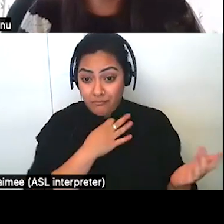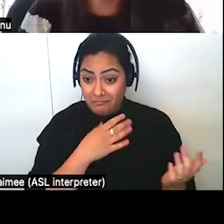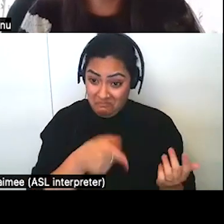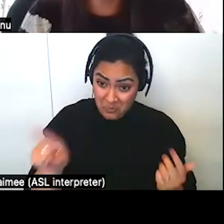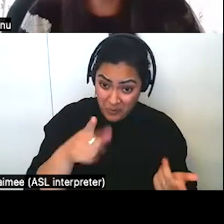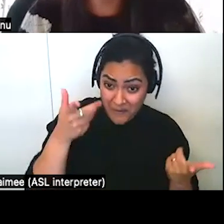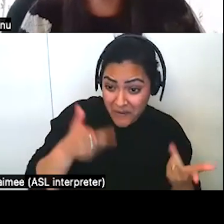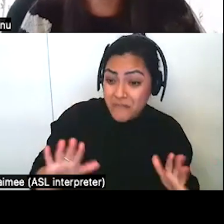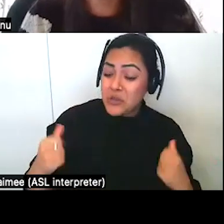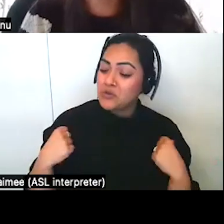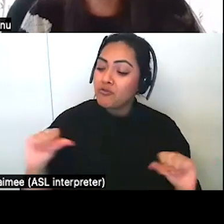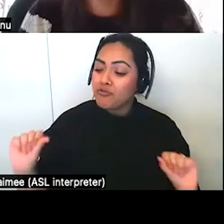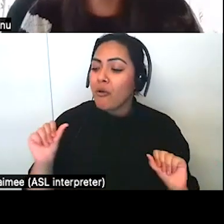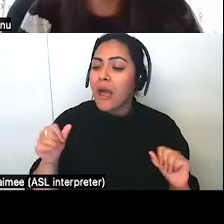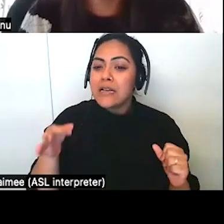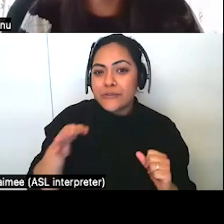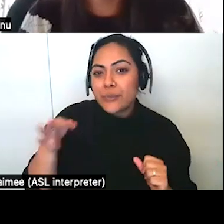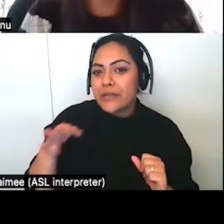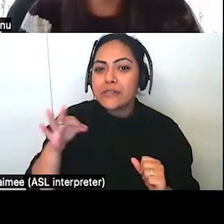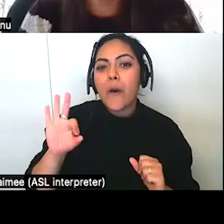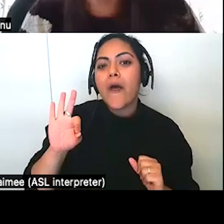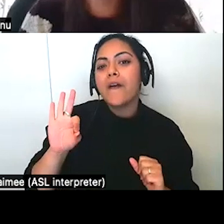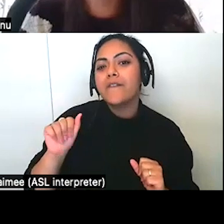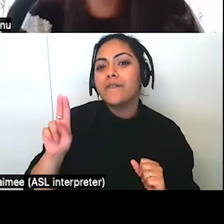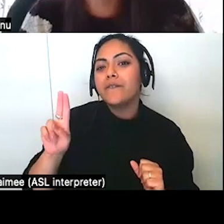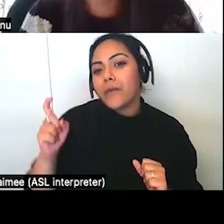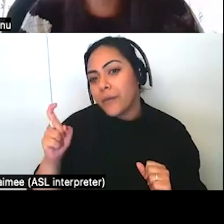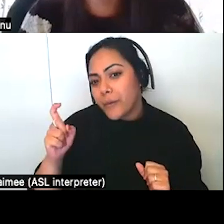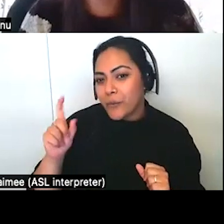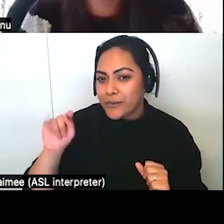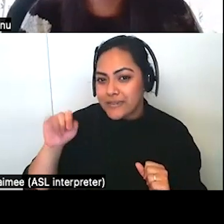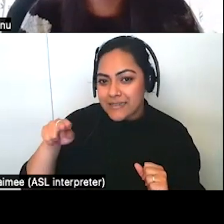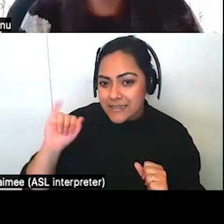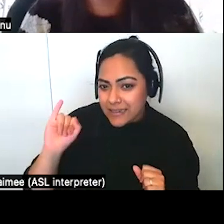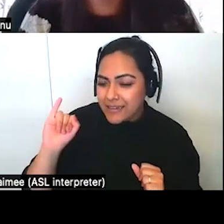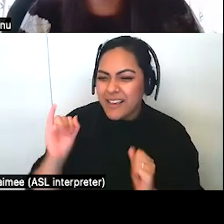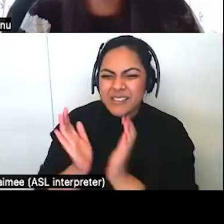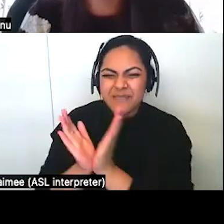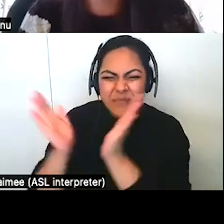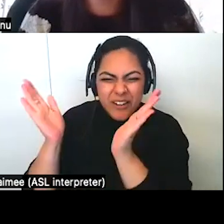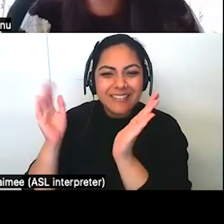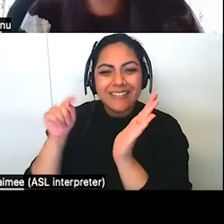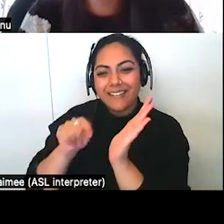fotini or any type of non-alcoholic drink? Monique: Is anyone else getting constant Instagram